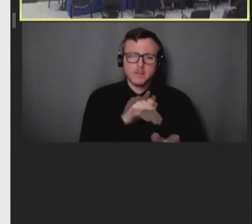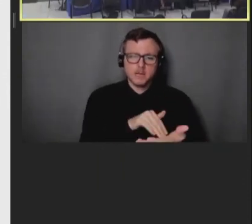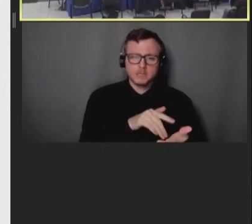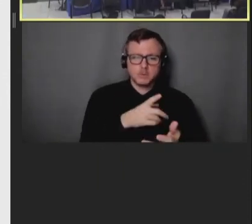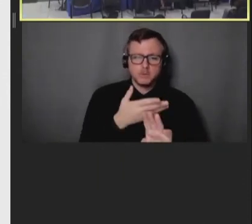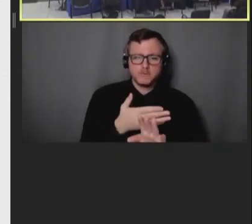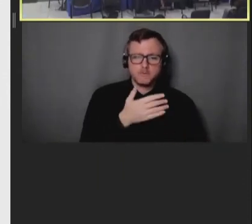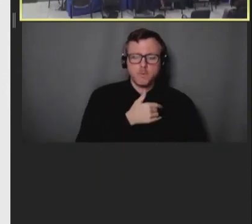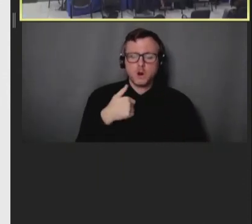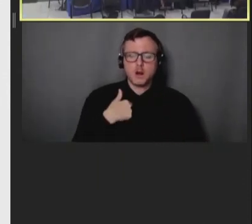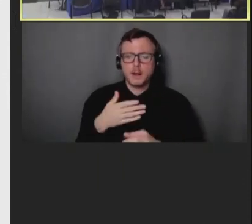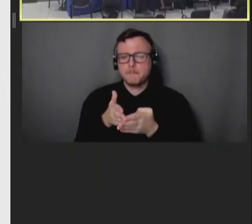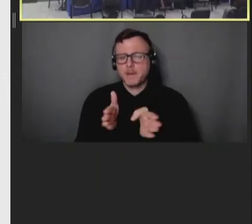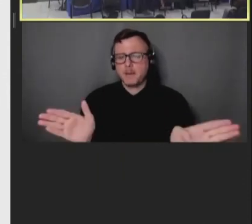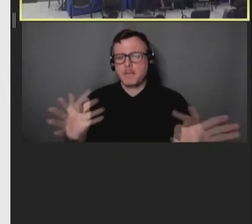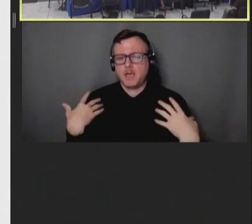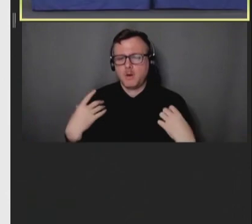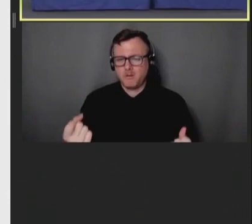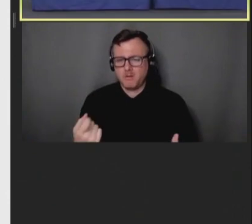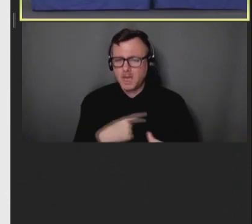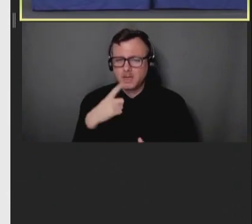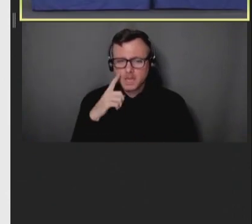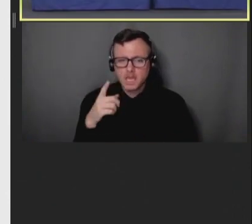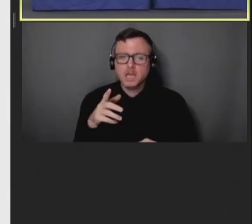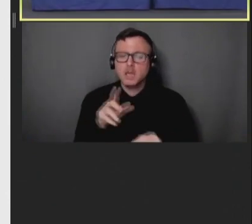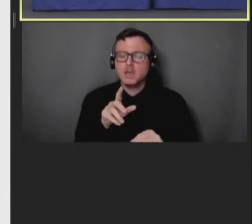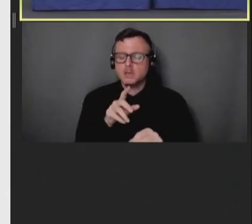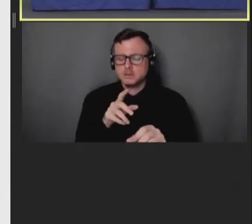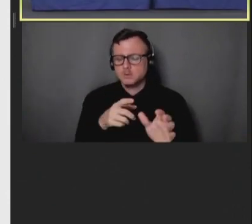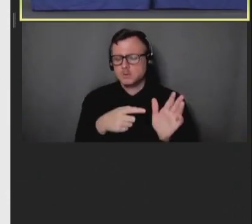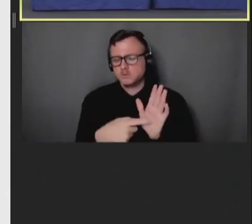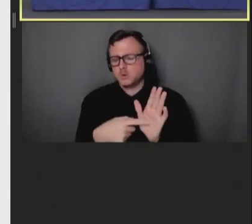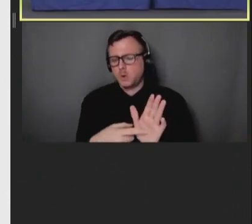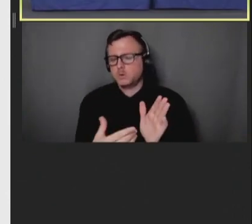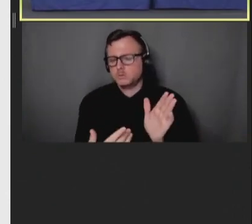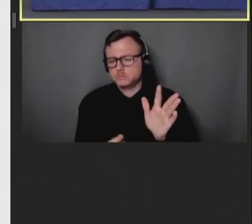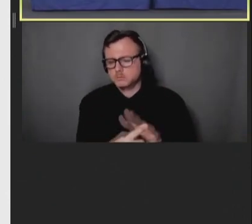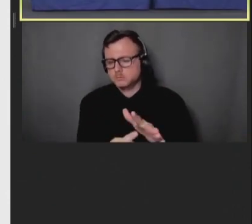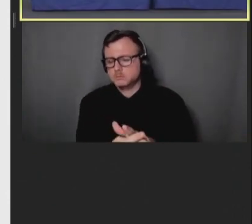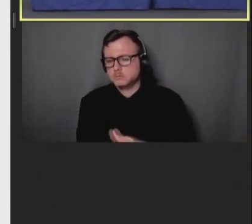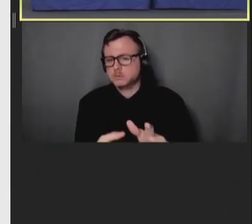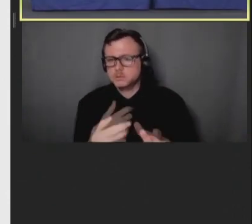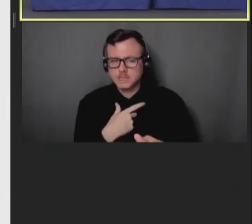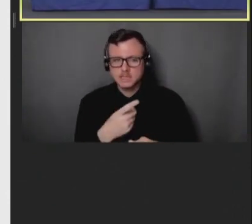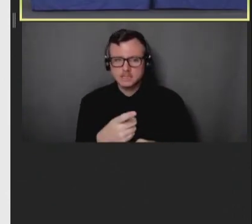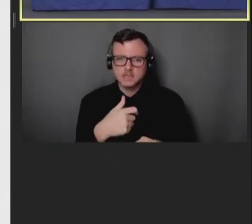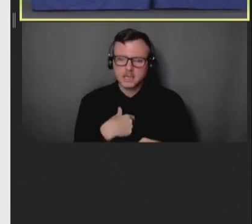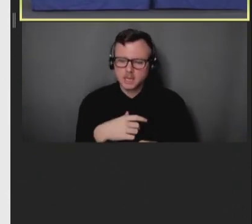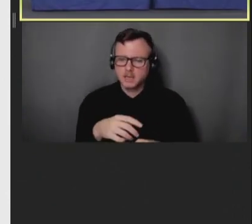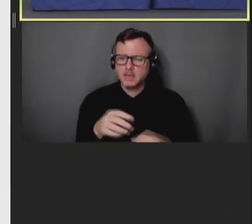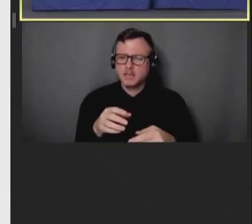you know, and it's been reflected I think in the conversations over the past couple of days, there's such an amazing sort of rigor and science that's applied to kind of like,